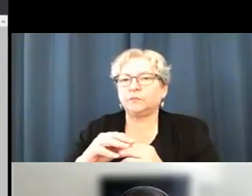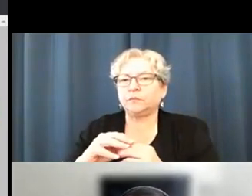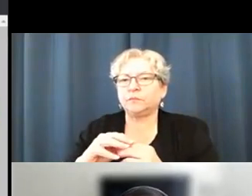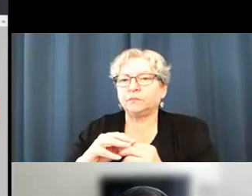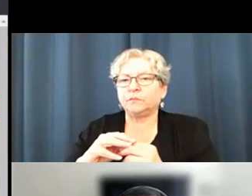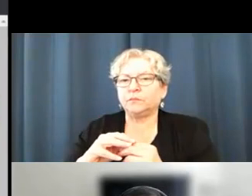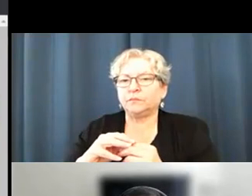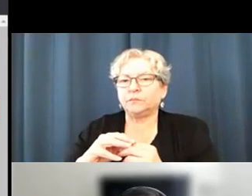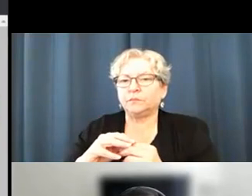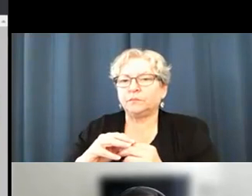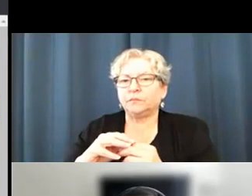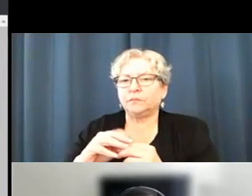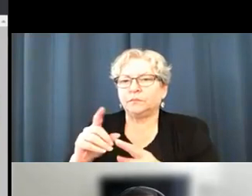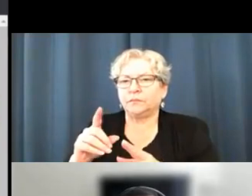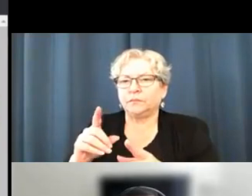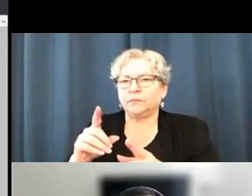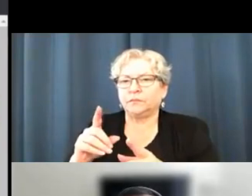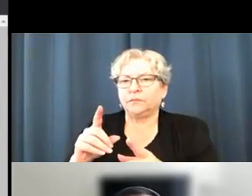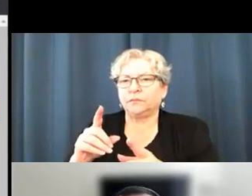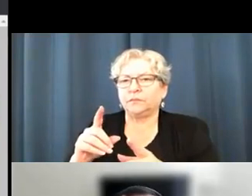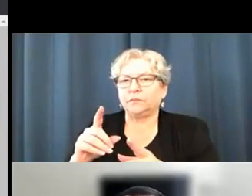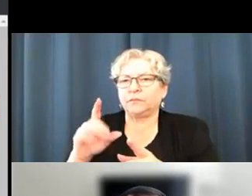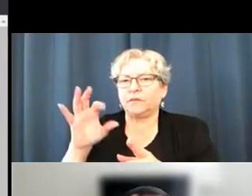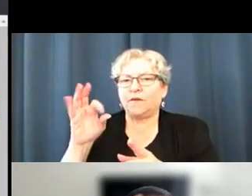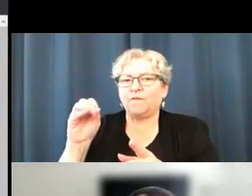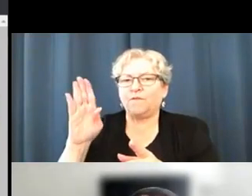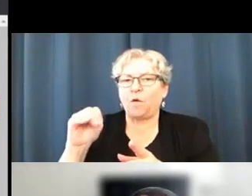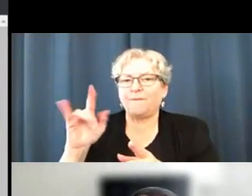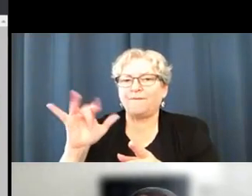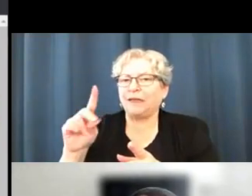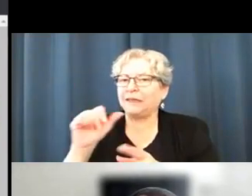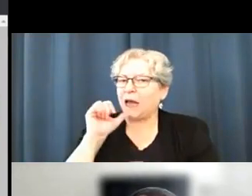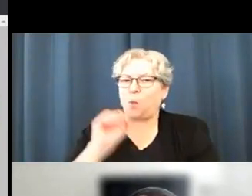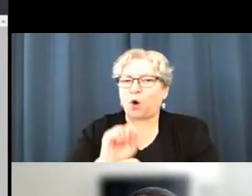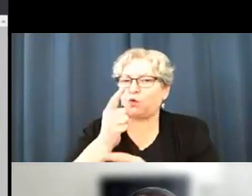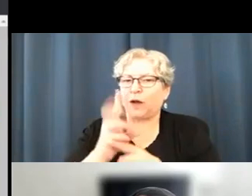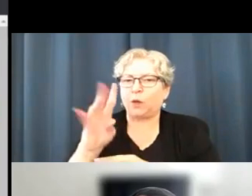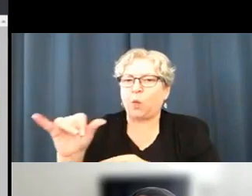[Instructor] So, here we are with a set of form fields that are not working correctly. [Narrator] Row three, column one